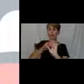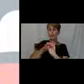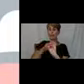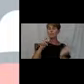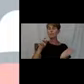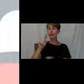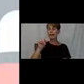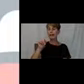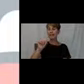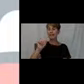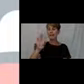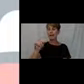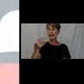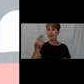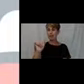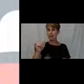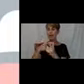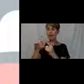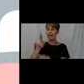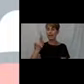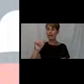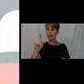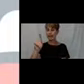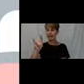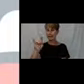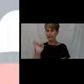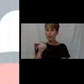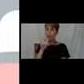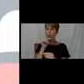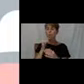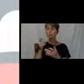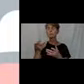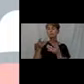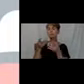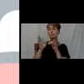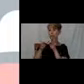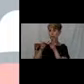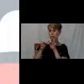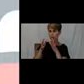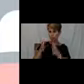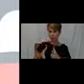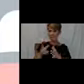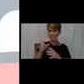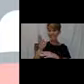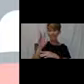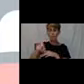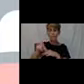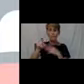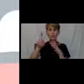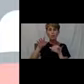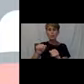who'll be providing American Sign Language interpretation. If you need to you can use the panels in Zoom